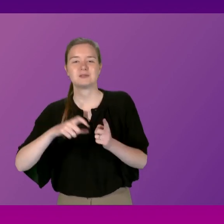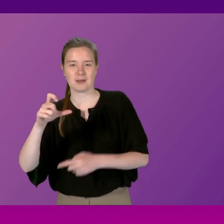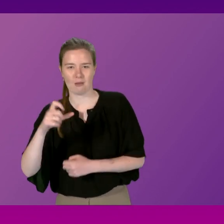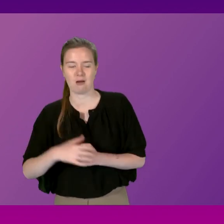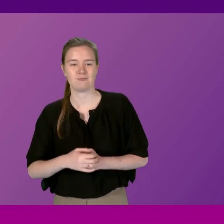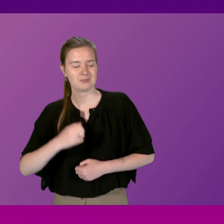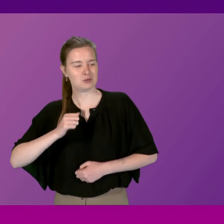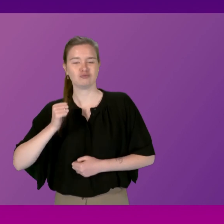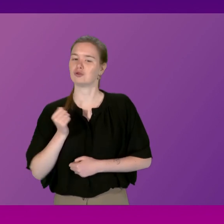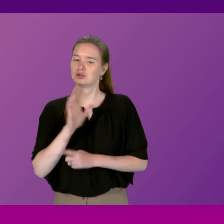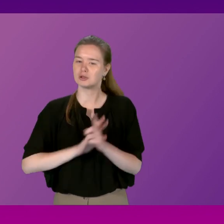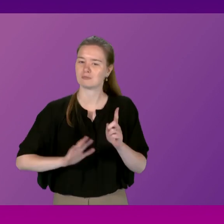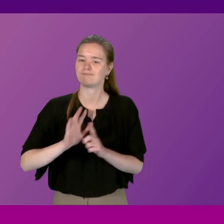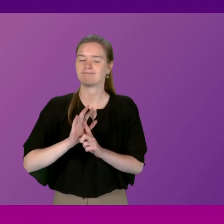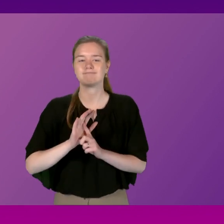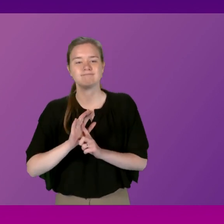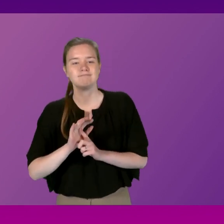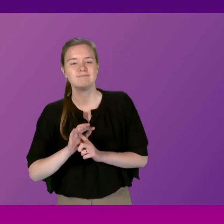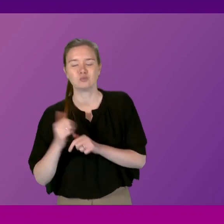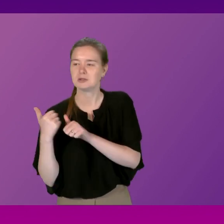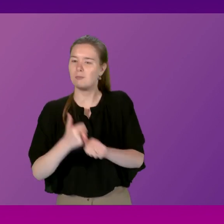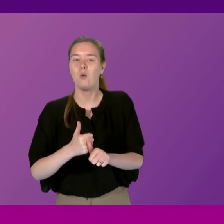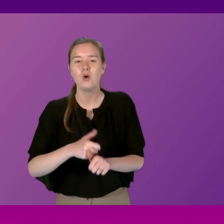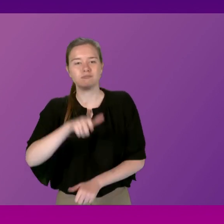whole-heartedly supports the work that is being done by human rights defenders.